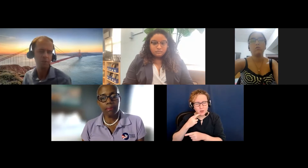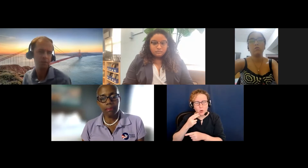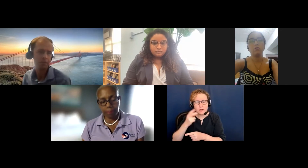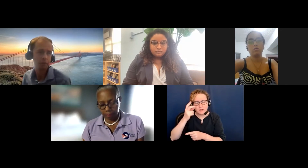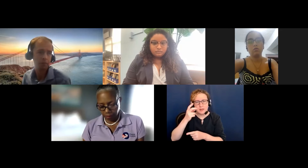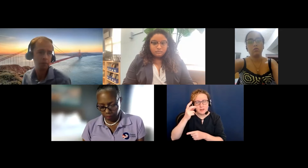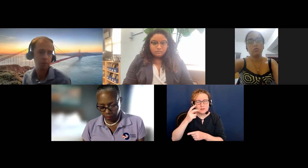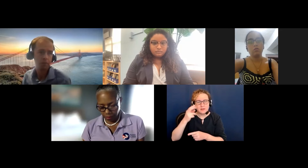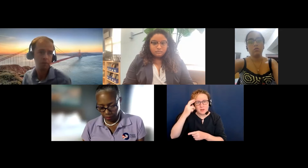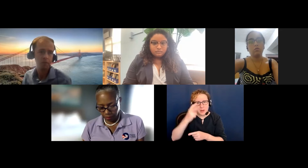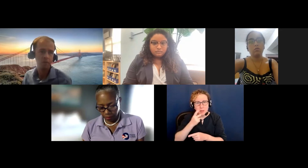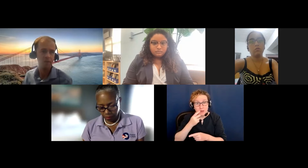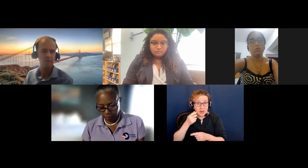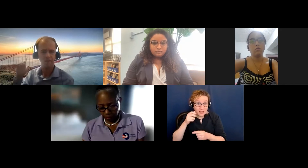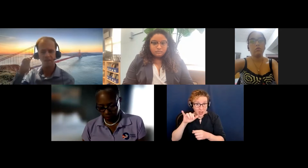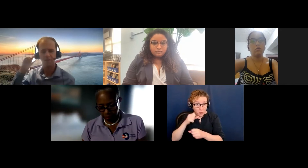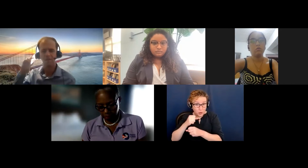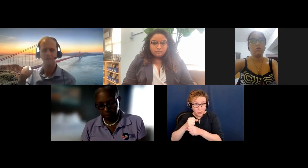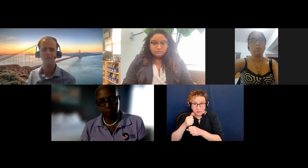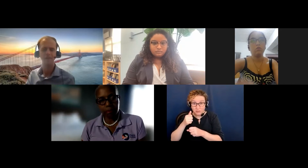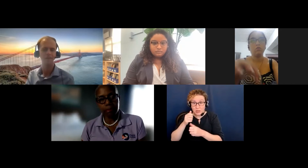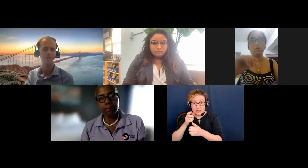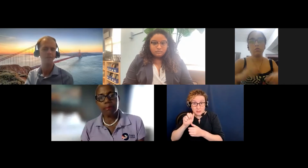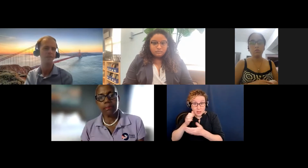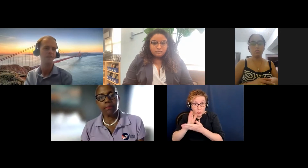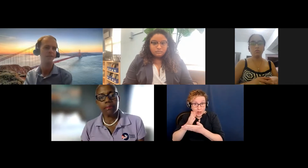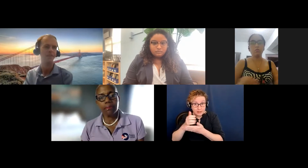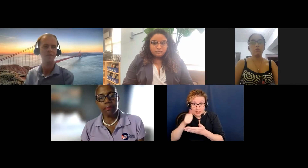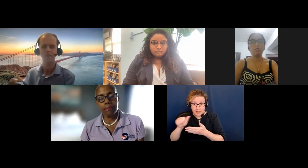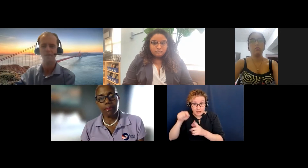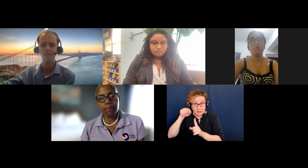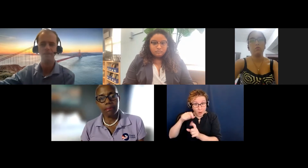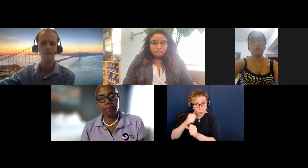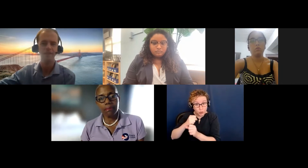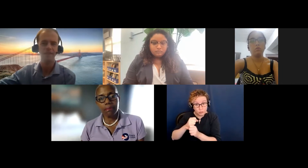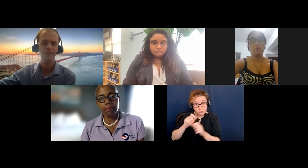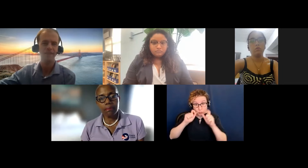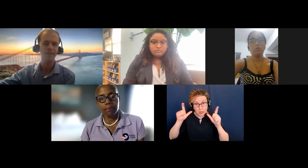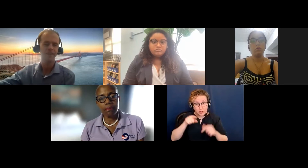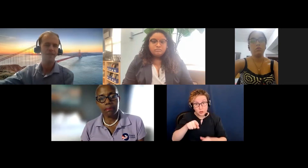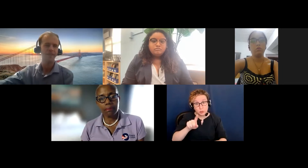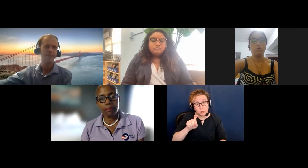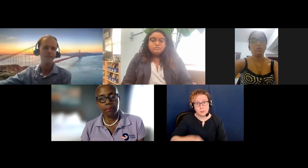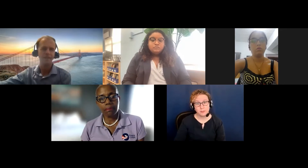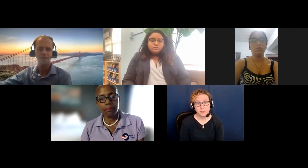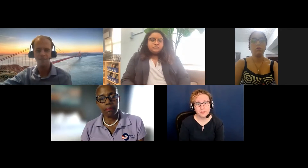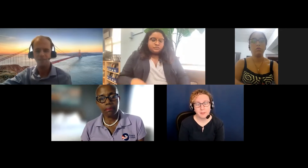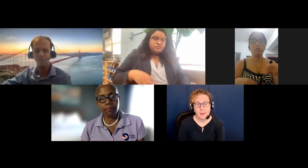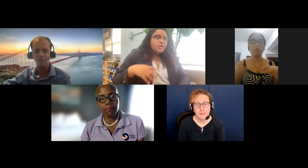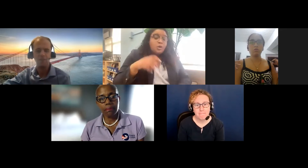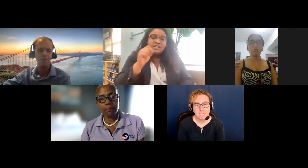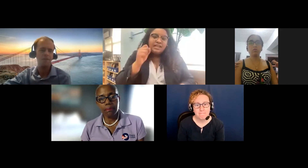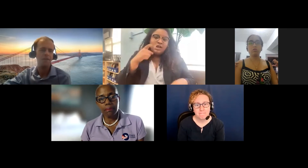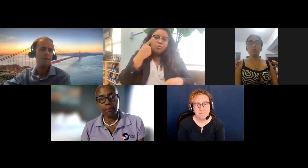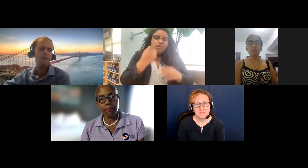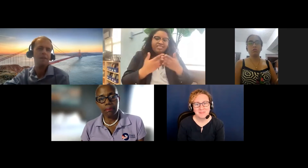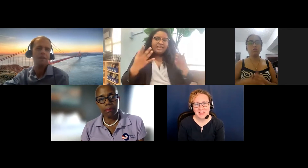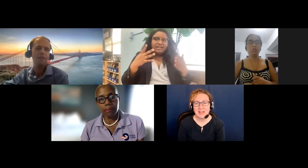DORIS ALCANTARA: